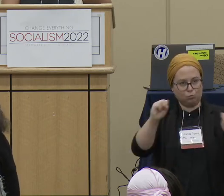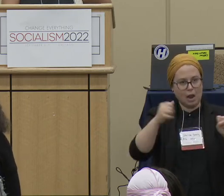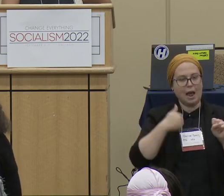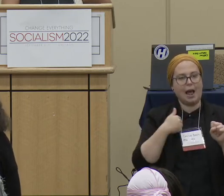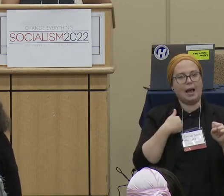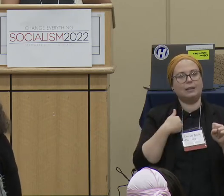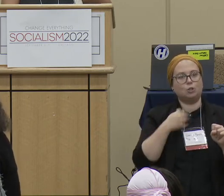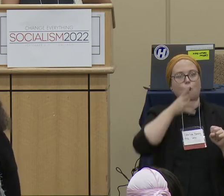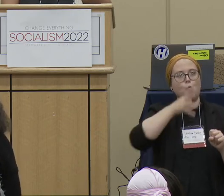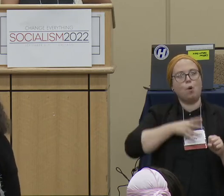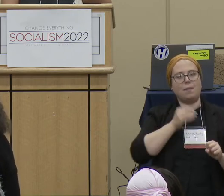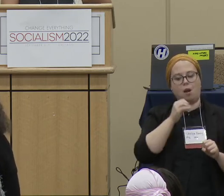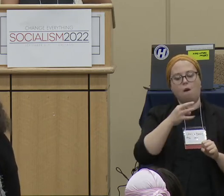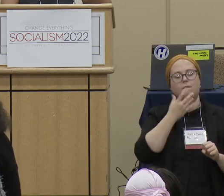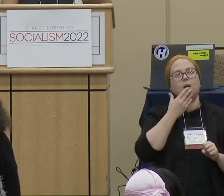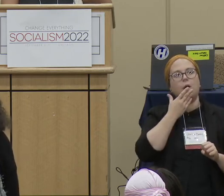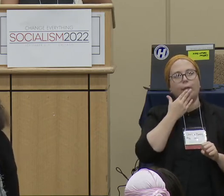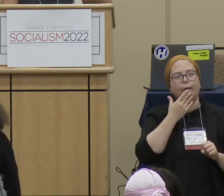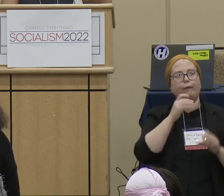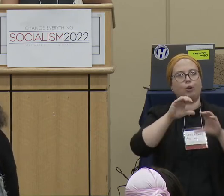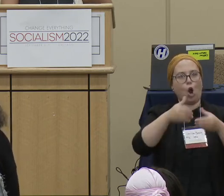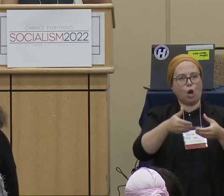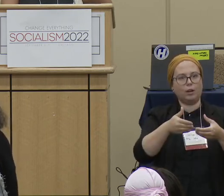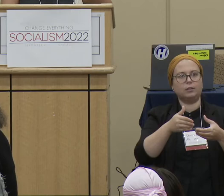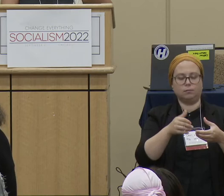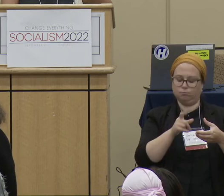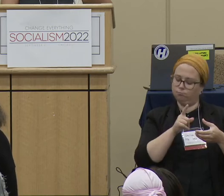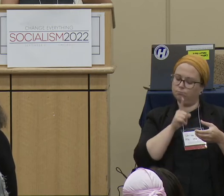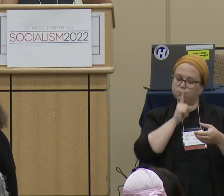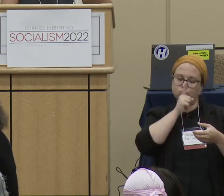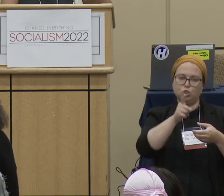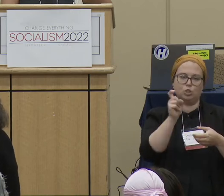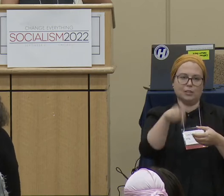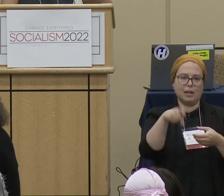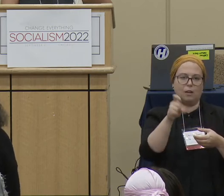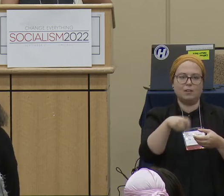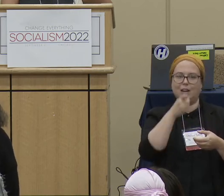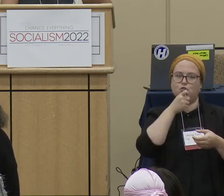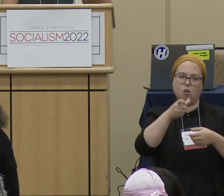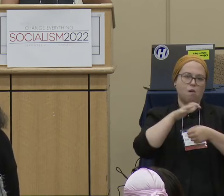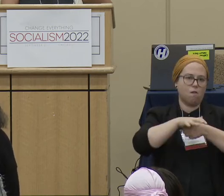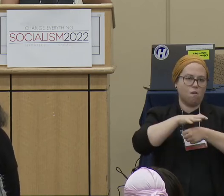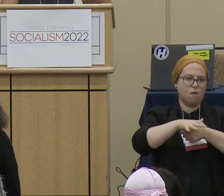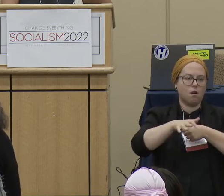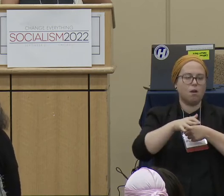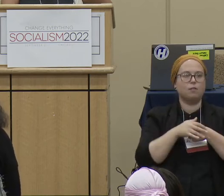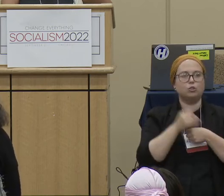also in National women'sWomen's Liberation, which has a woman